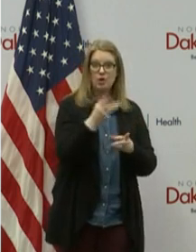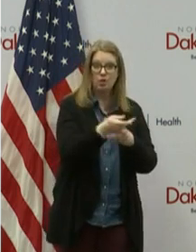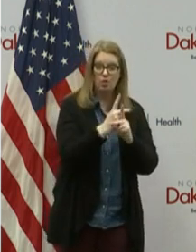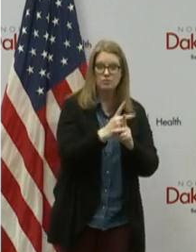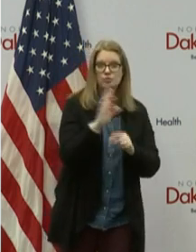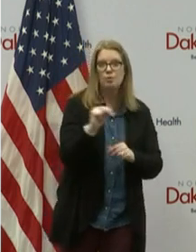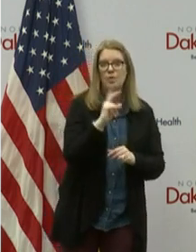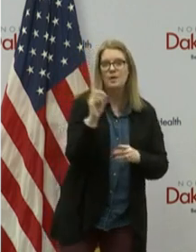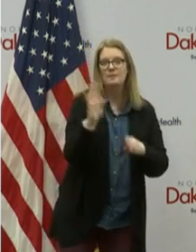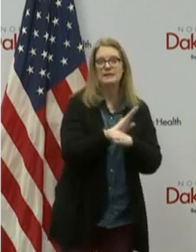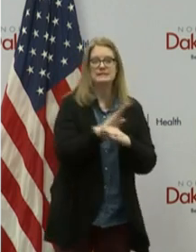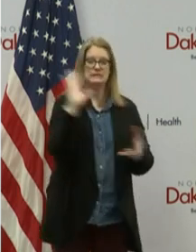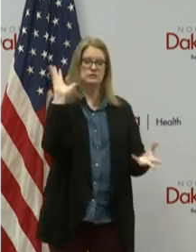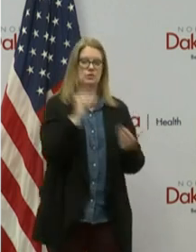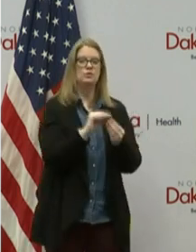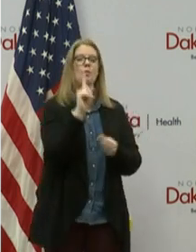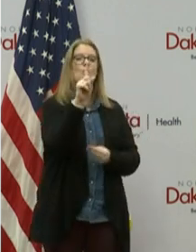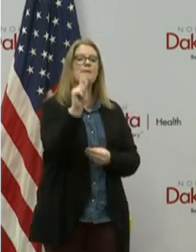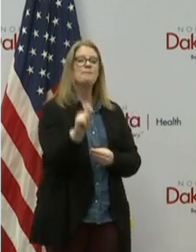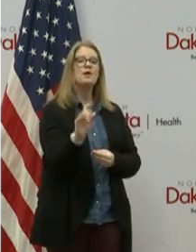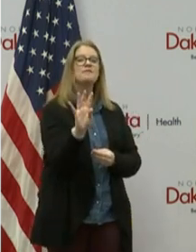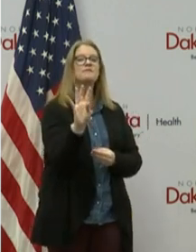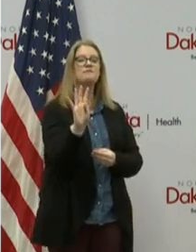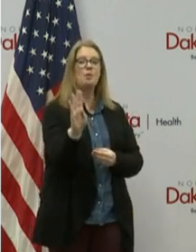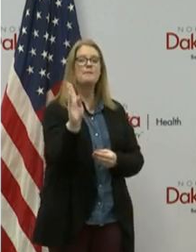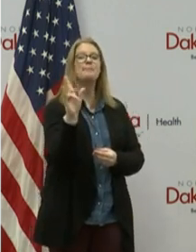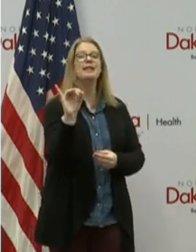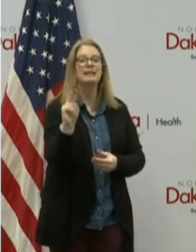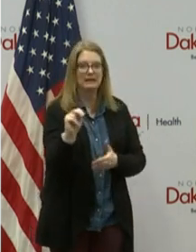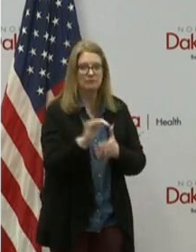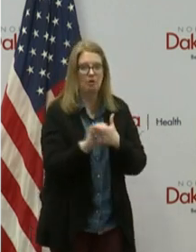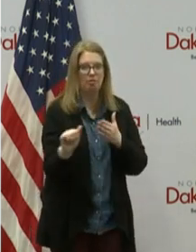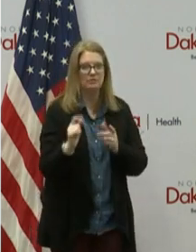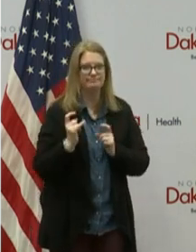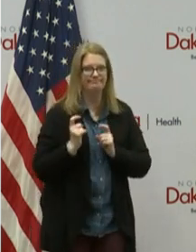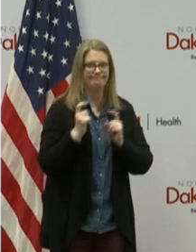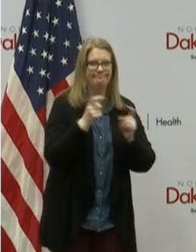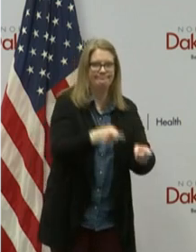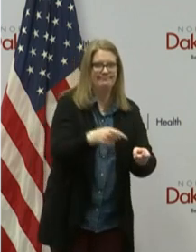OF THE LOANS PROCESSING. I WANT TO SHARE IN NORTH DA I WANT TO SHARE IN NORTH DAKOTA.